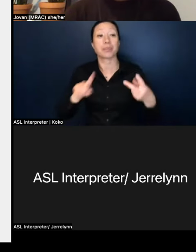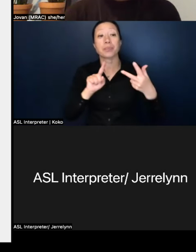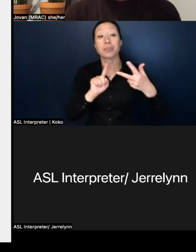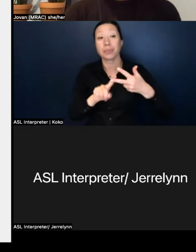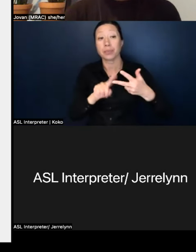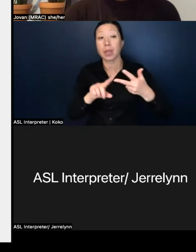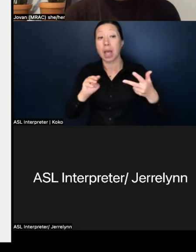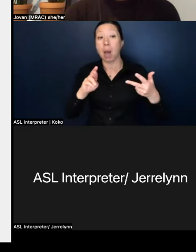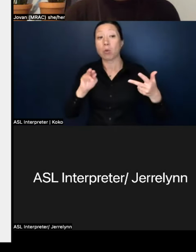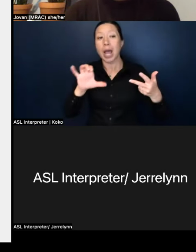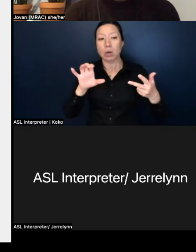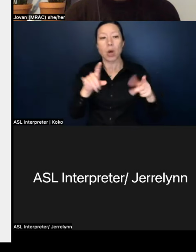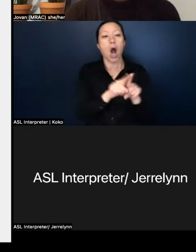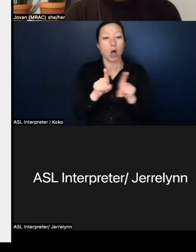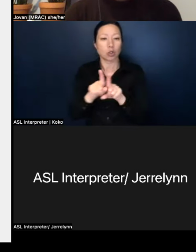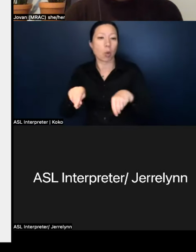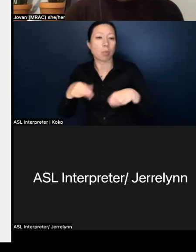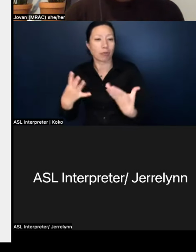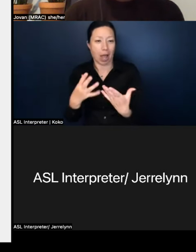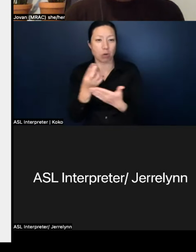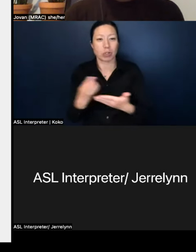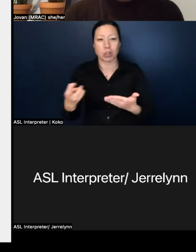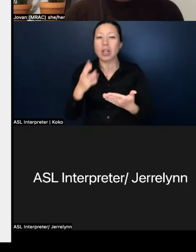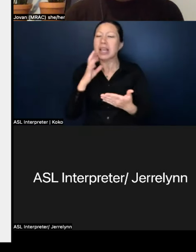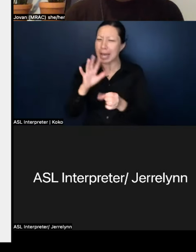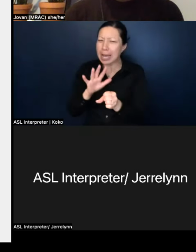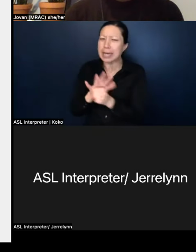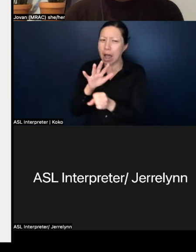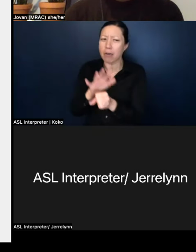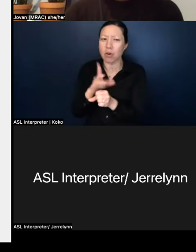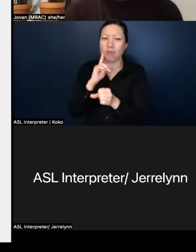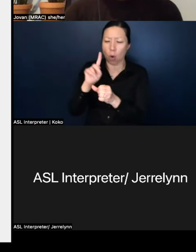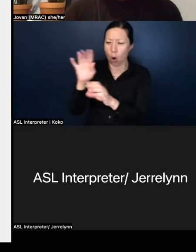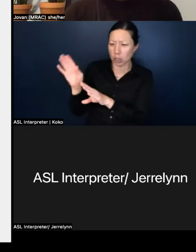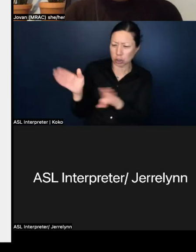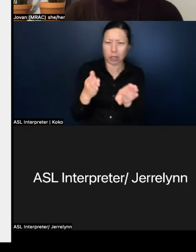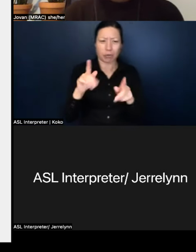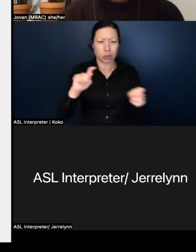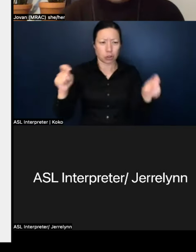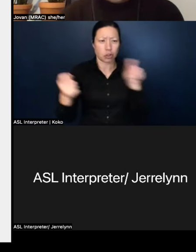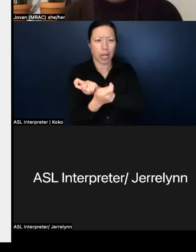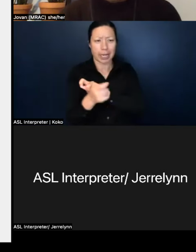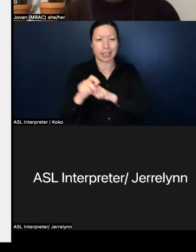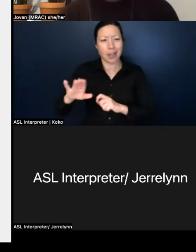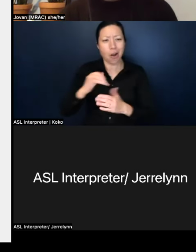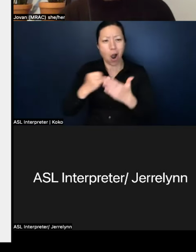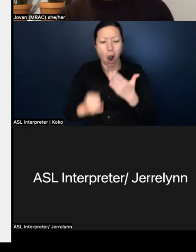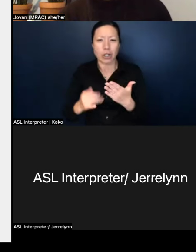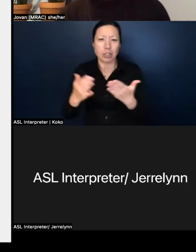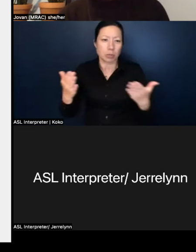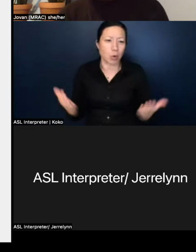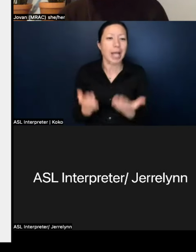the selected artist's presence, practice, and life. We also hope to test new strategies